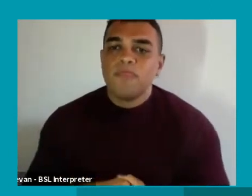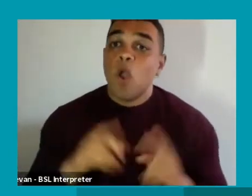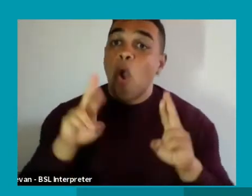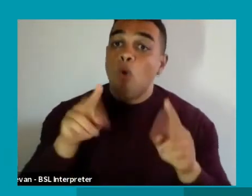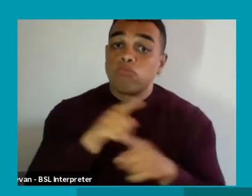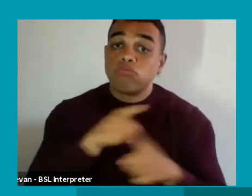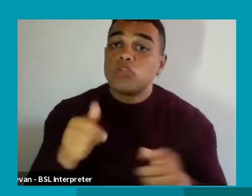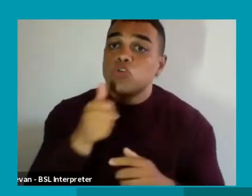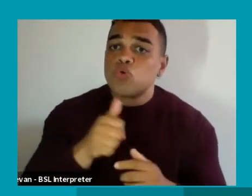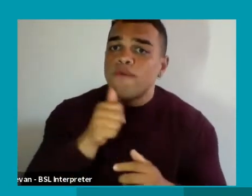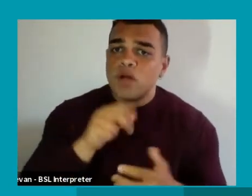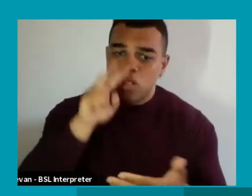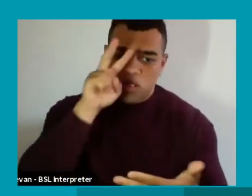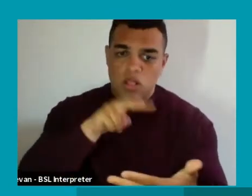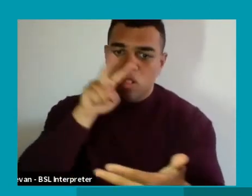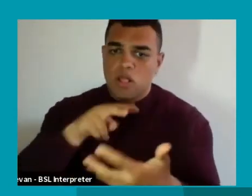to best use them, next slide Toby.